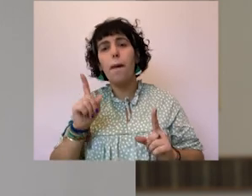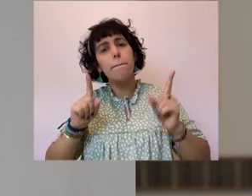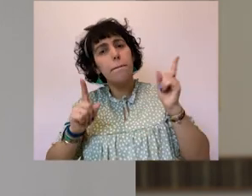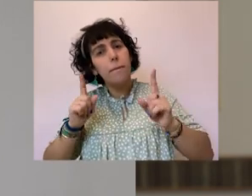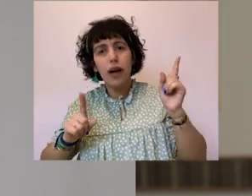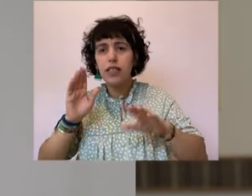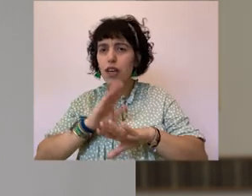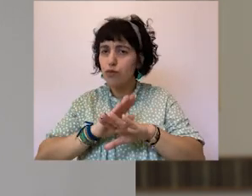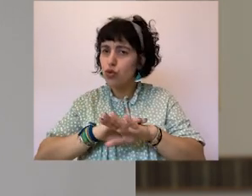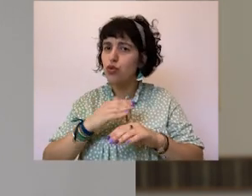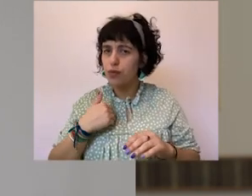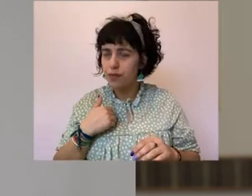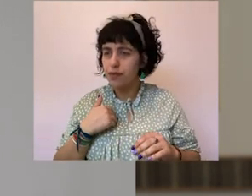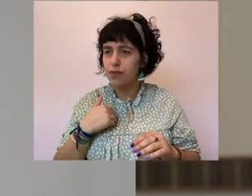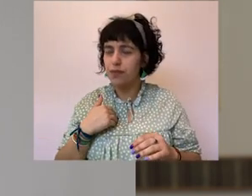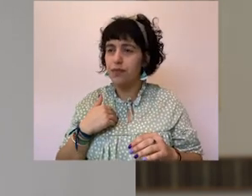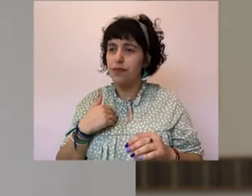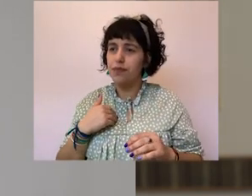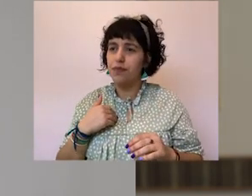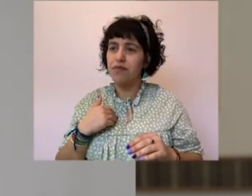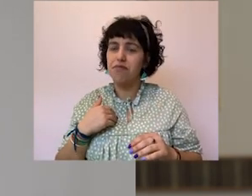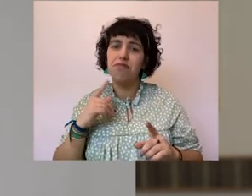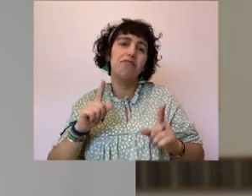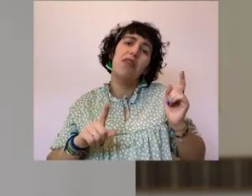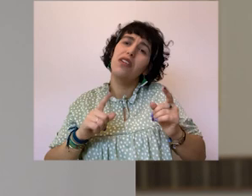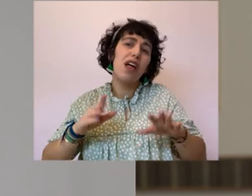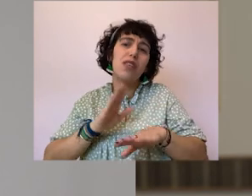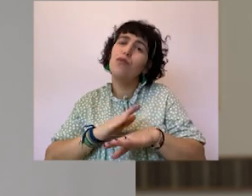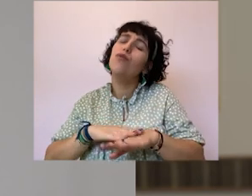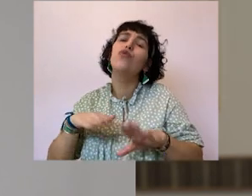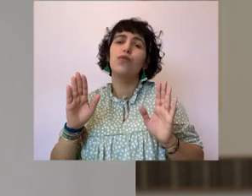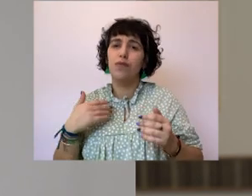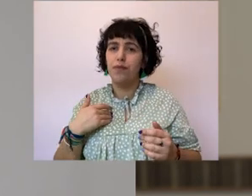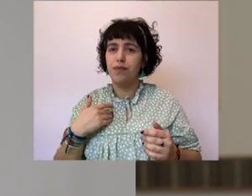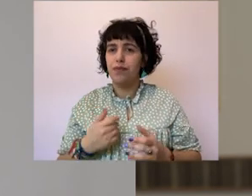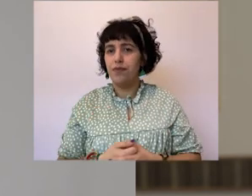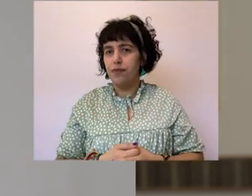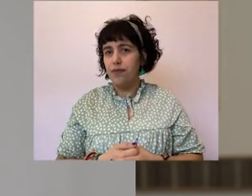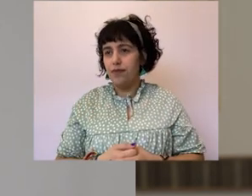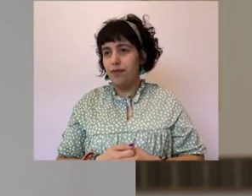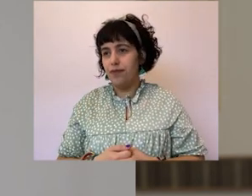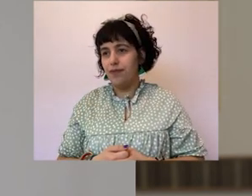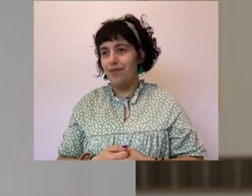I wear my clothes if I want, there is no such thing, but I don't want to be subjected to that look, that violence.